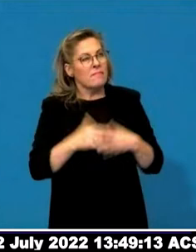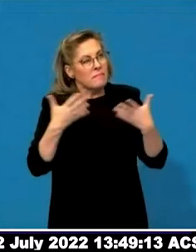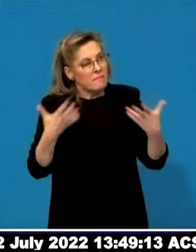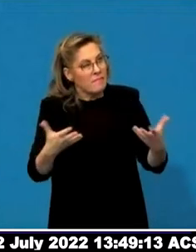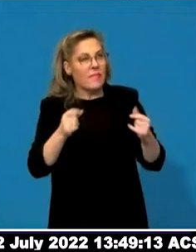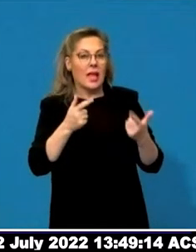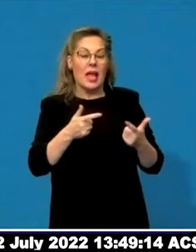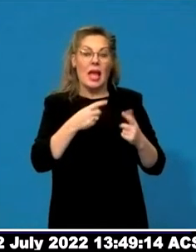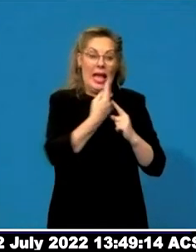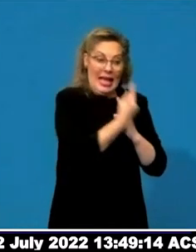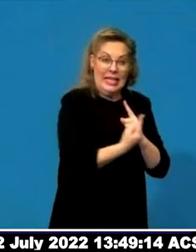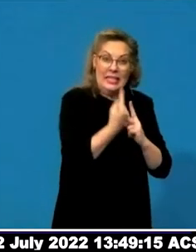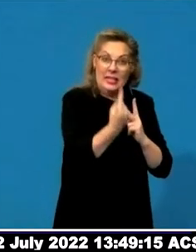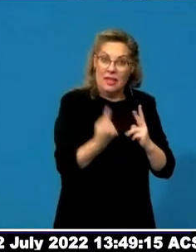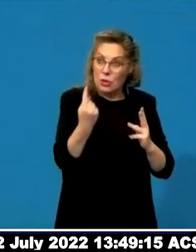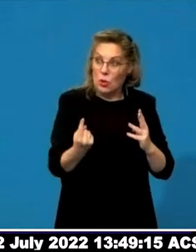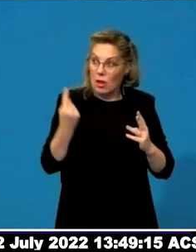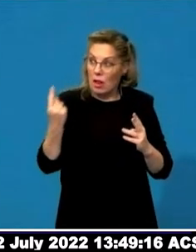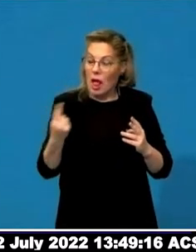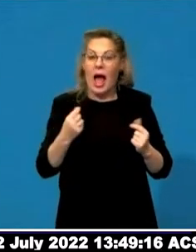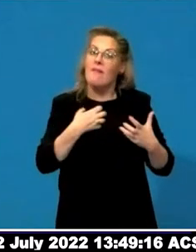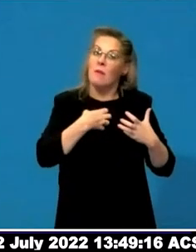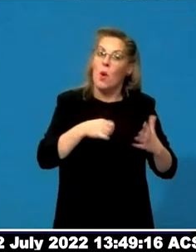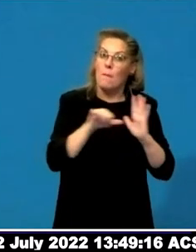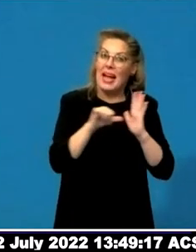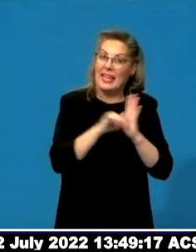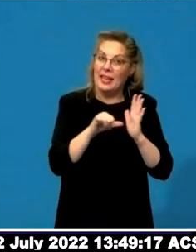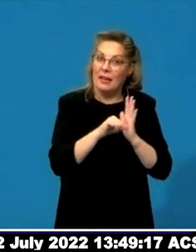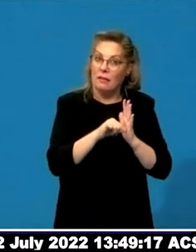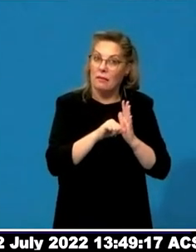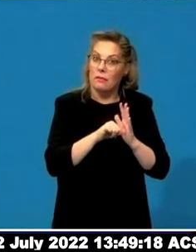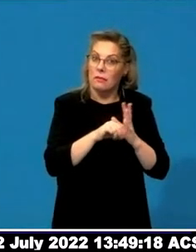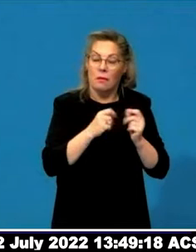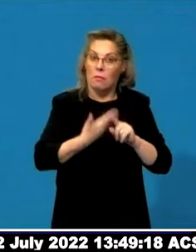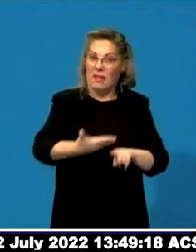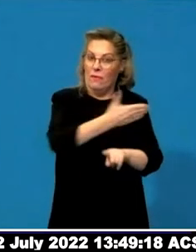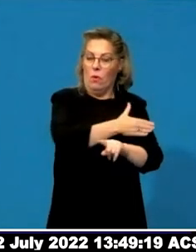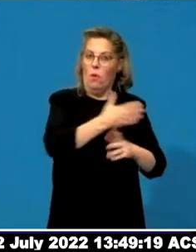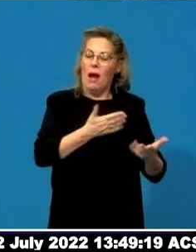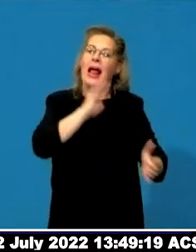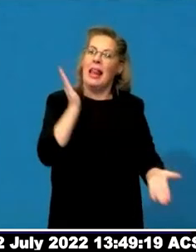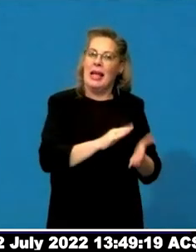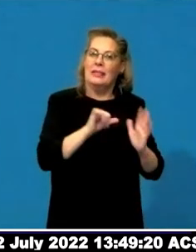But that money can't be used necessarily in the way that people with disabilities would like to use it.